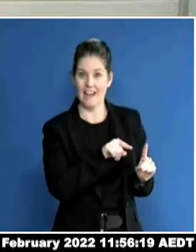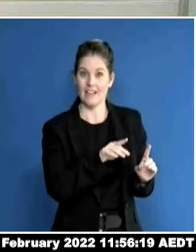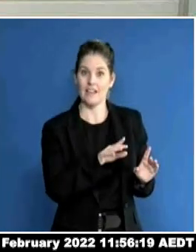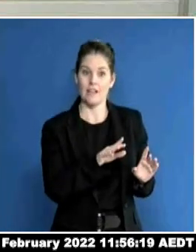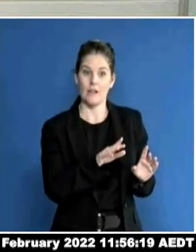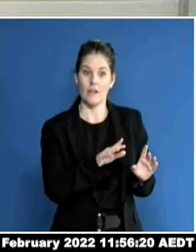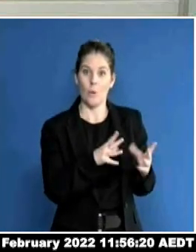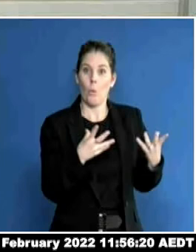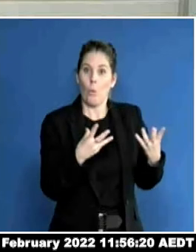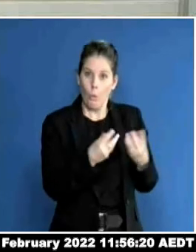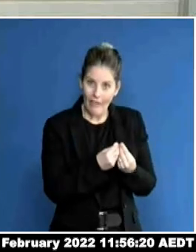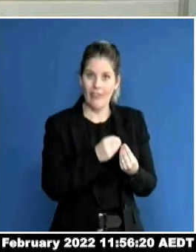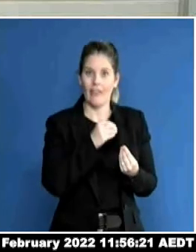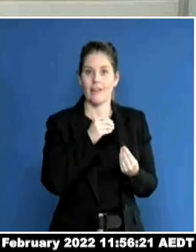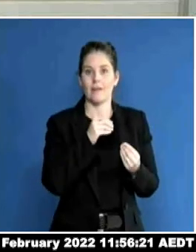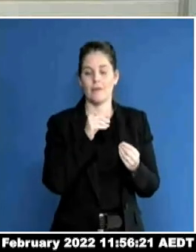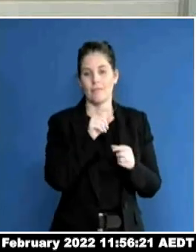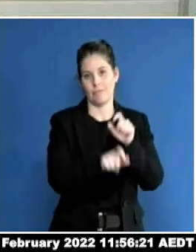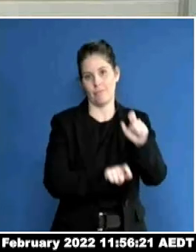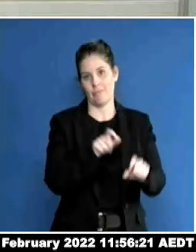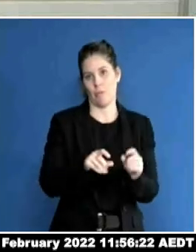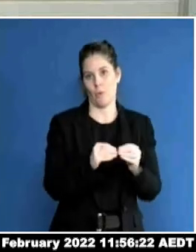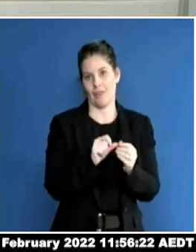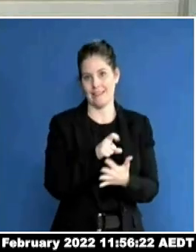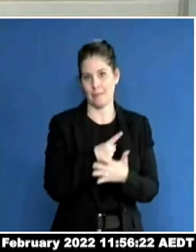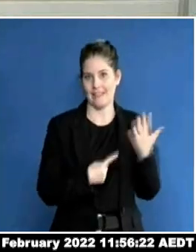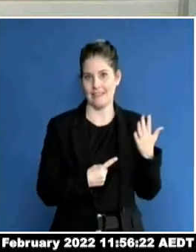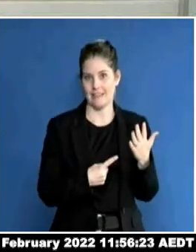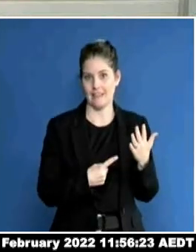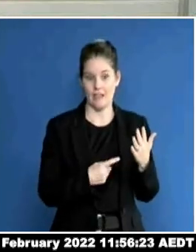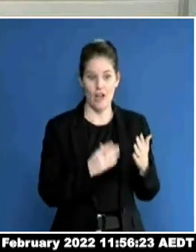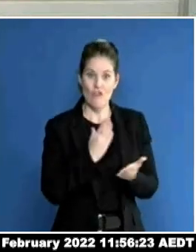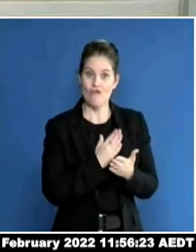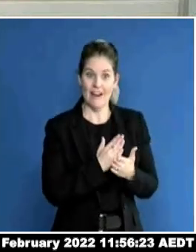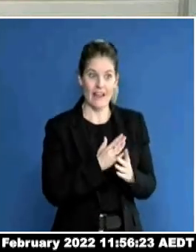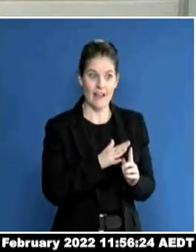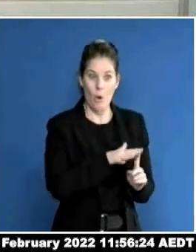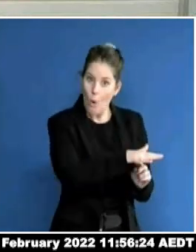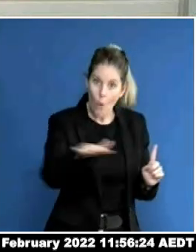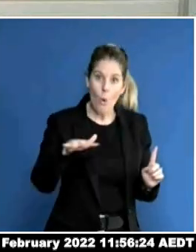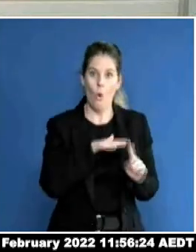They have built it from scratch - actually it was all young people that built the first iteration, and most of them were disabled.